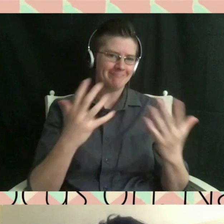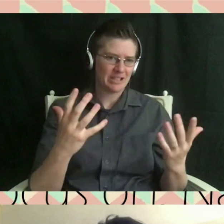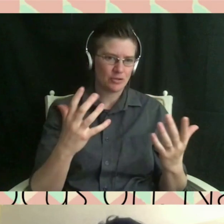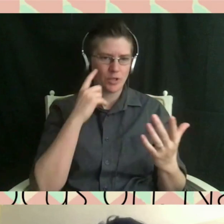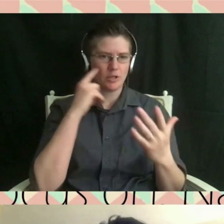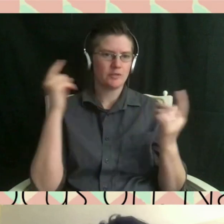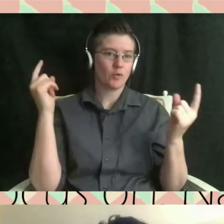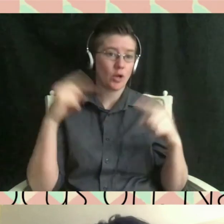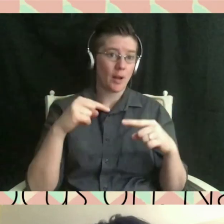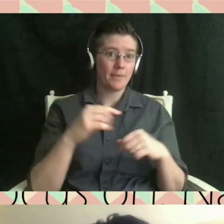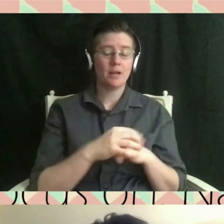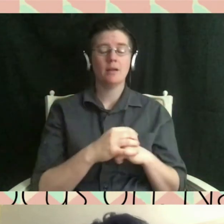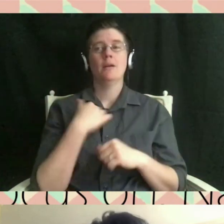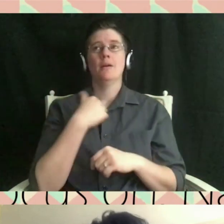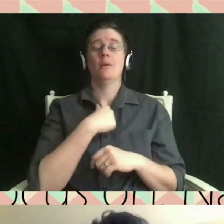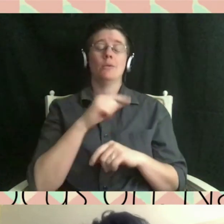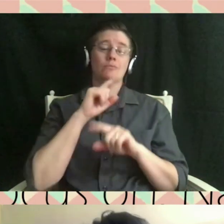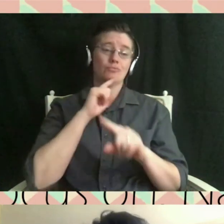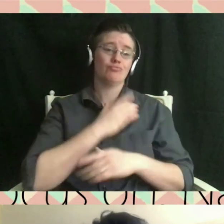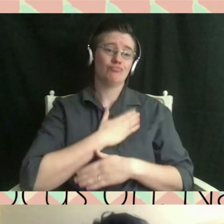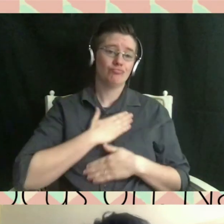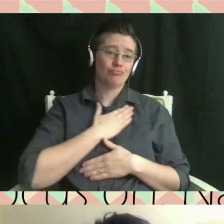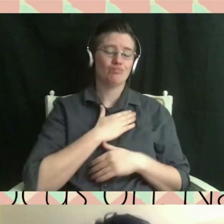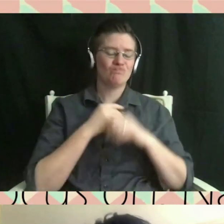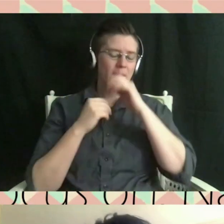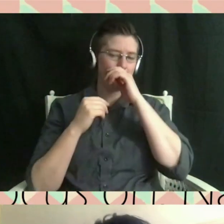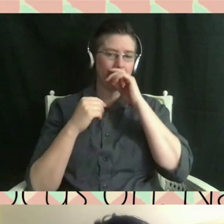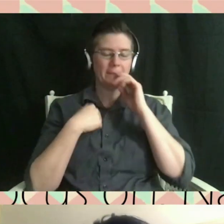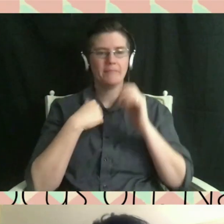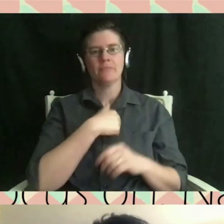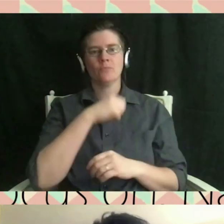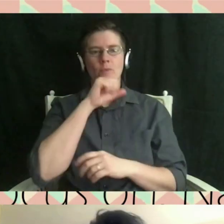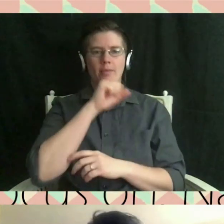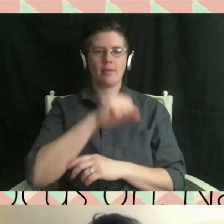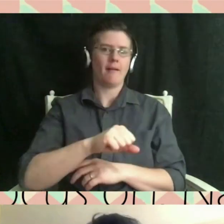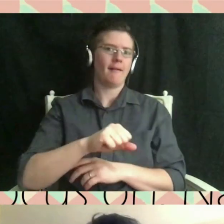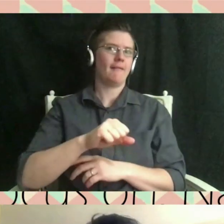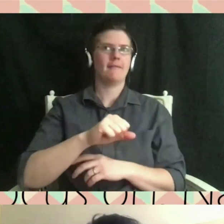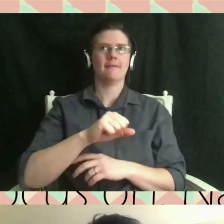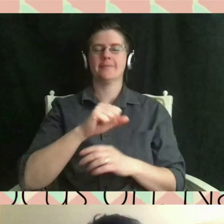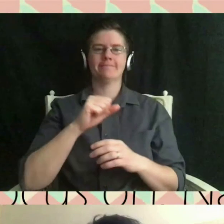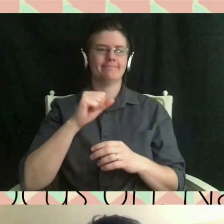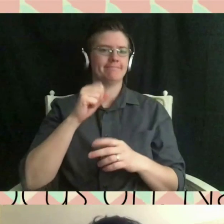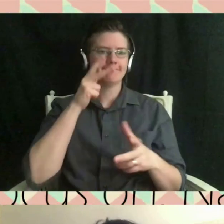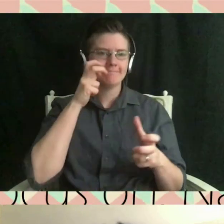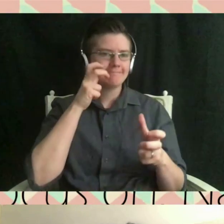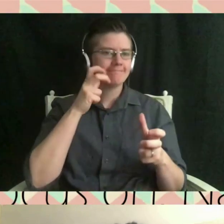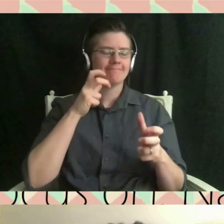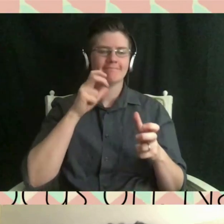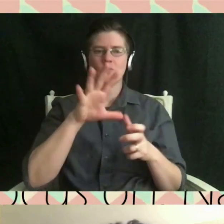we really appreciate it um we loved hearing all your expertise um and we can't thank you enough